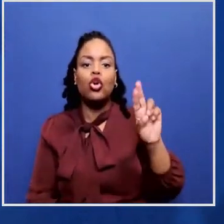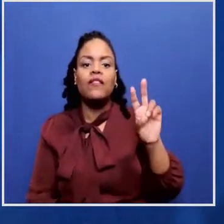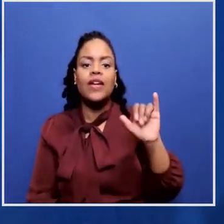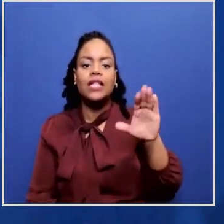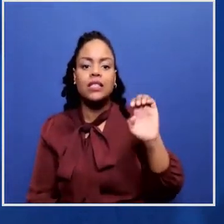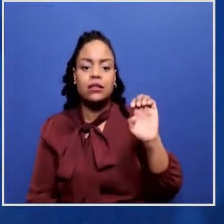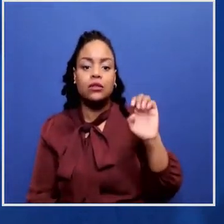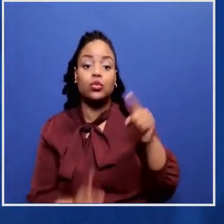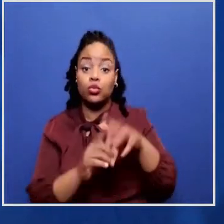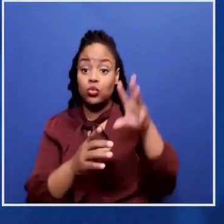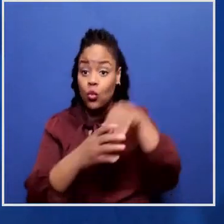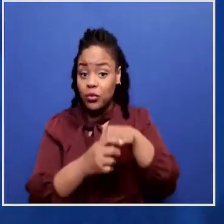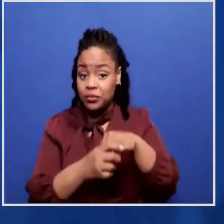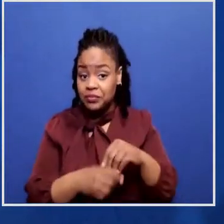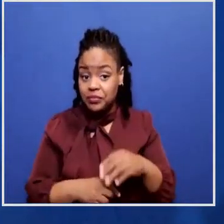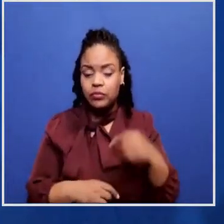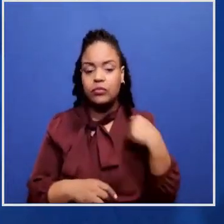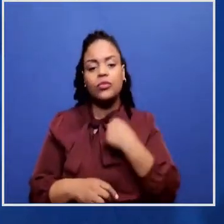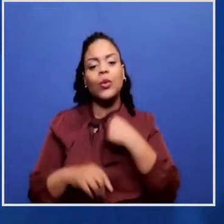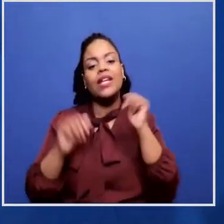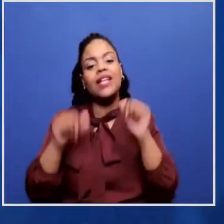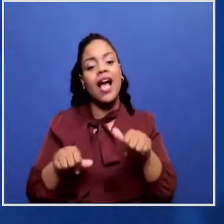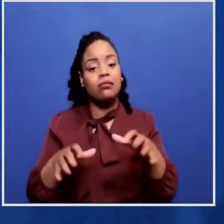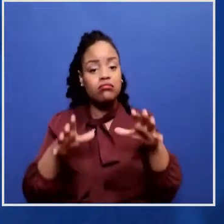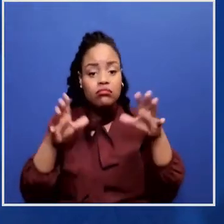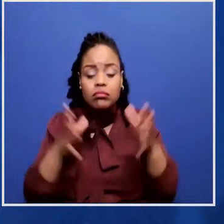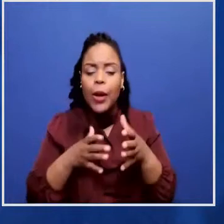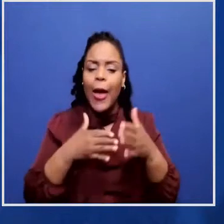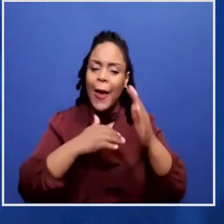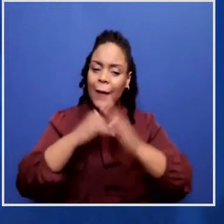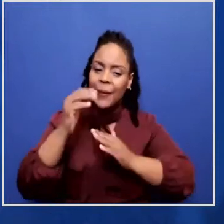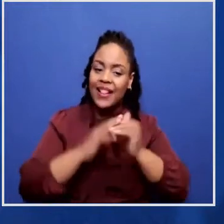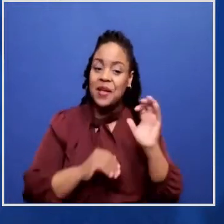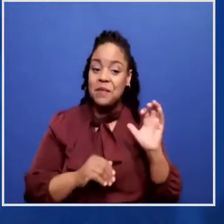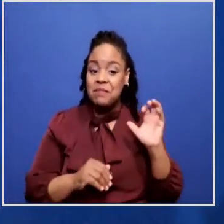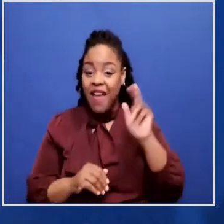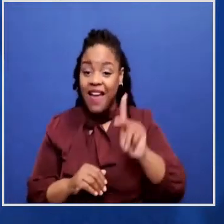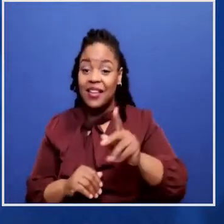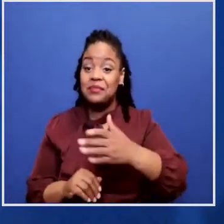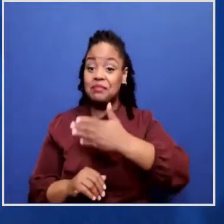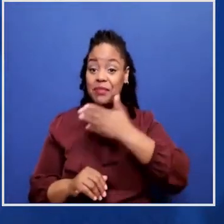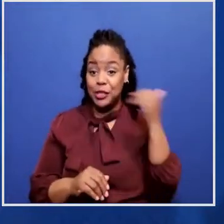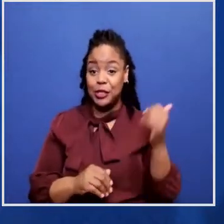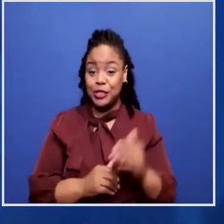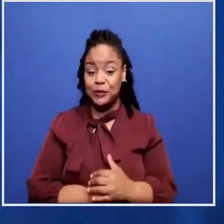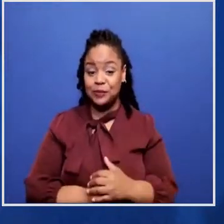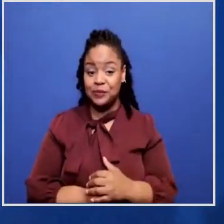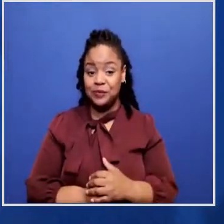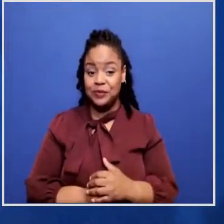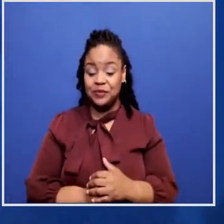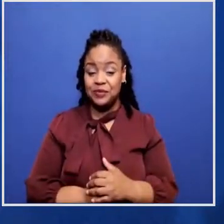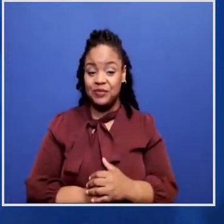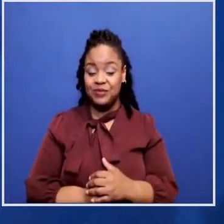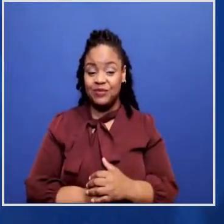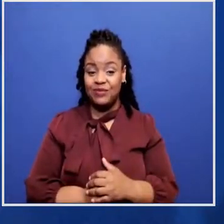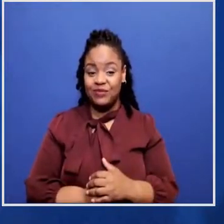GO TO BIDENINAUGURAL.ORG/SERVICE TO LEARN MORE.